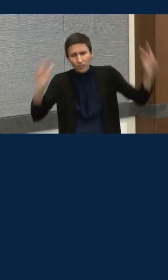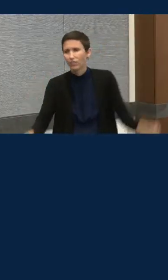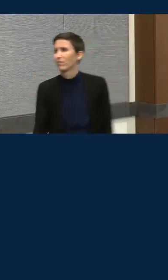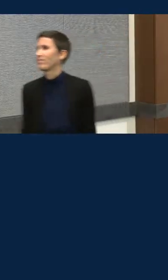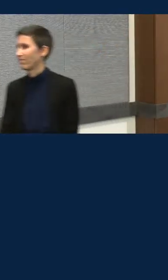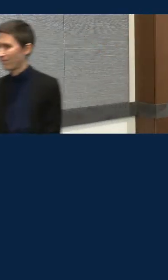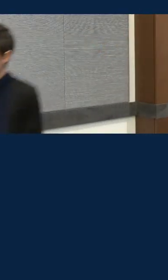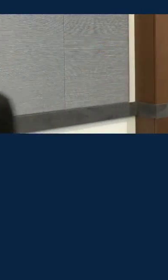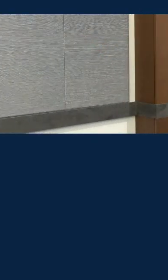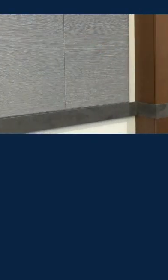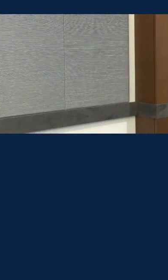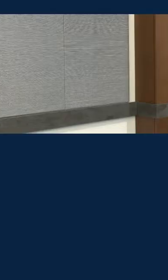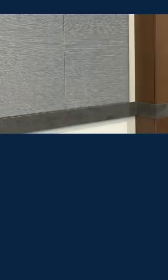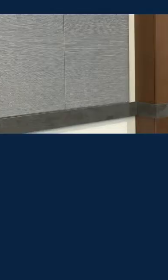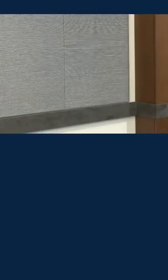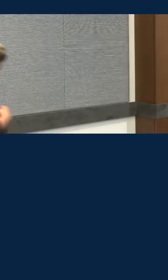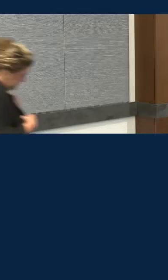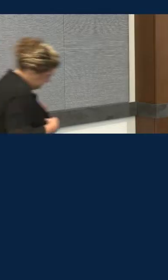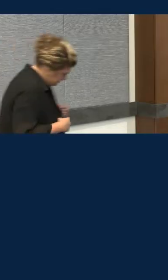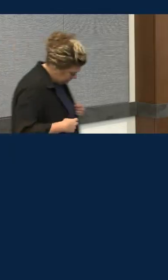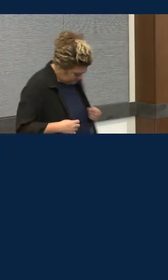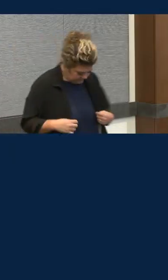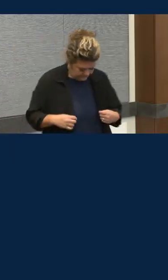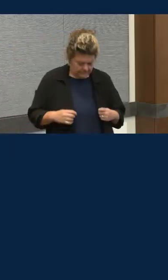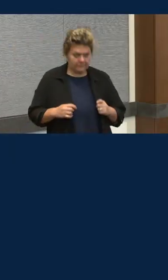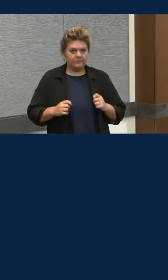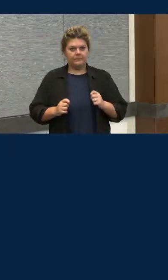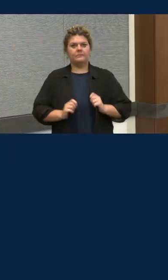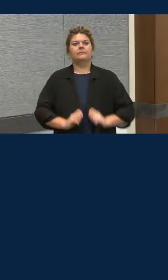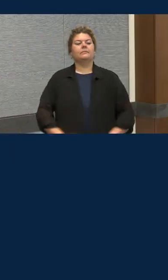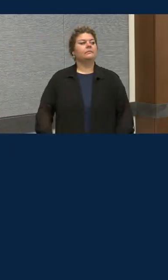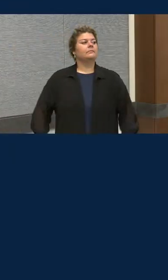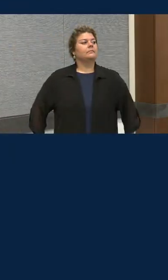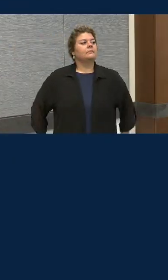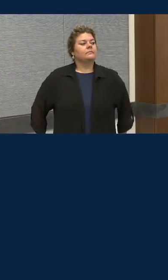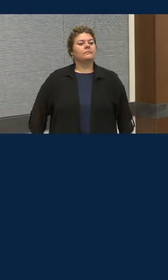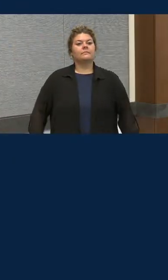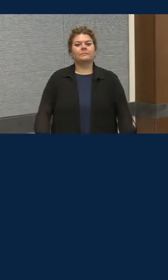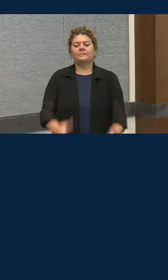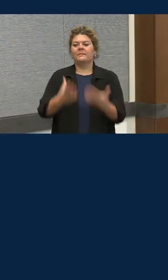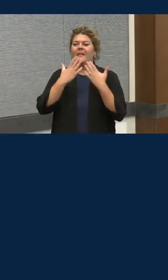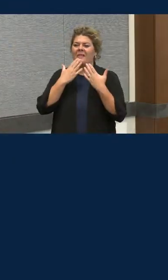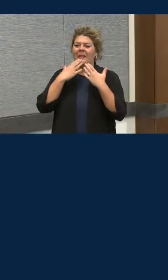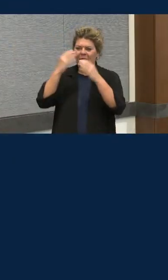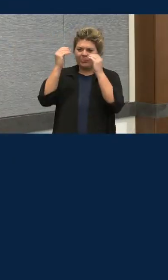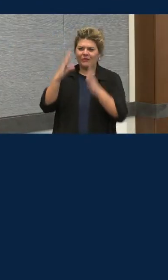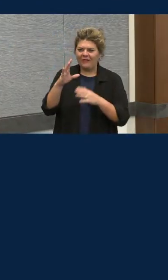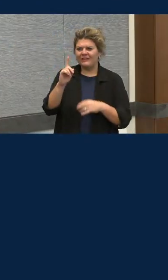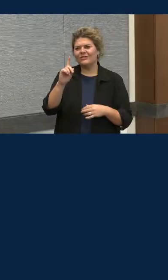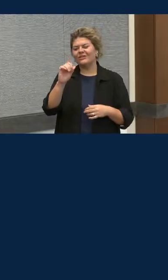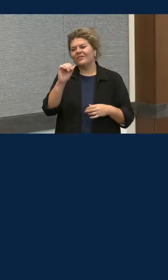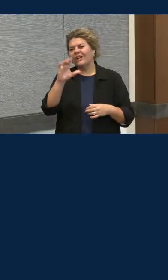distinguished University professor.